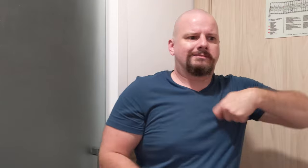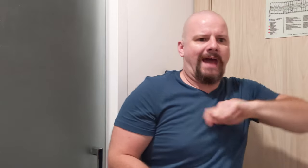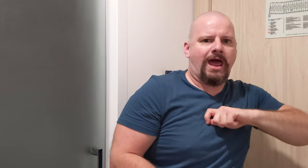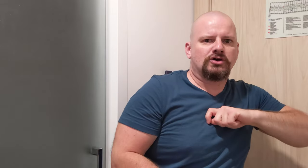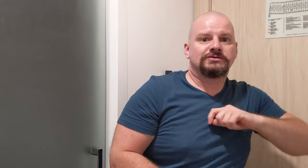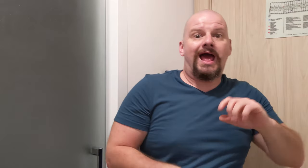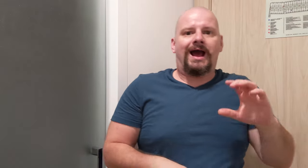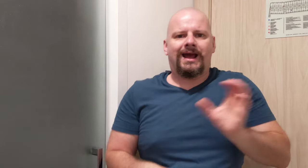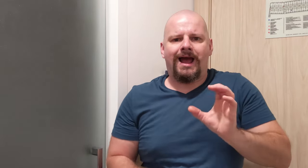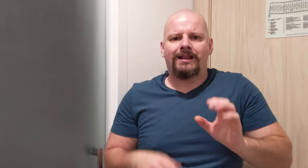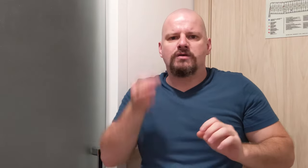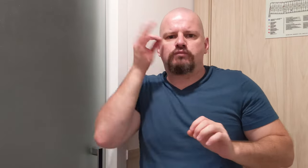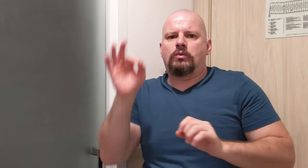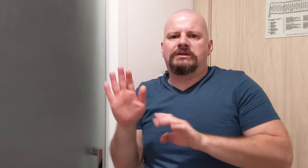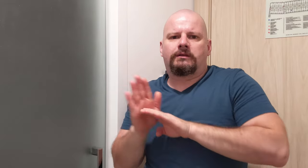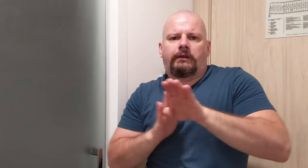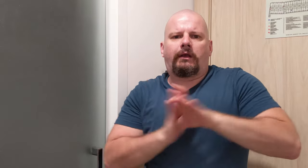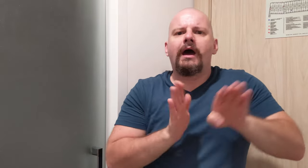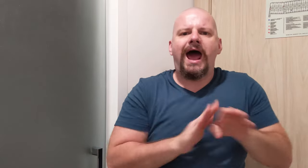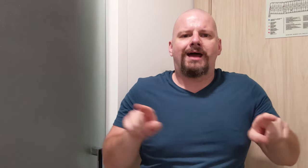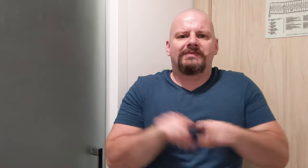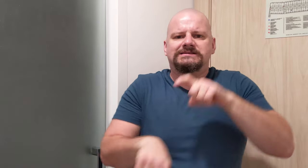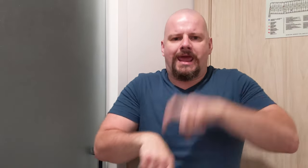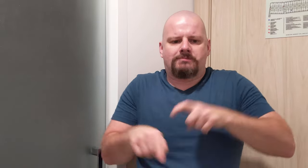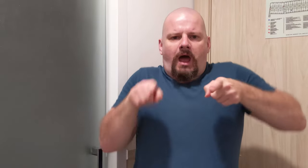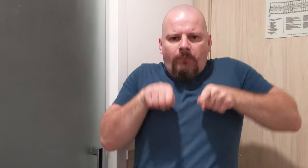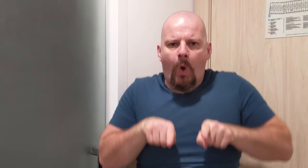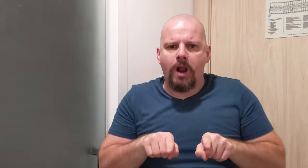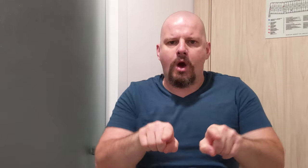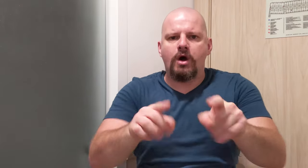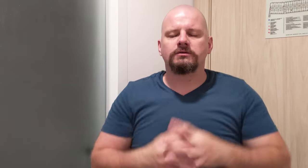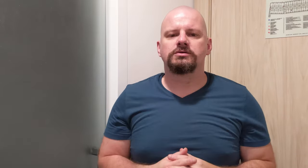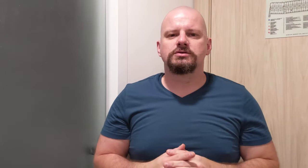Spanish, Catalan, and French were developed at the same time all along.